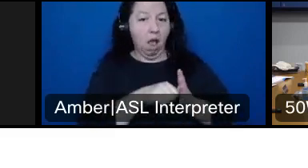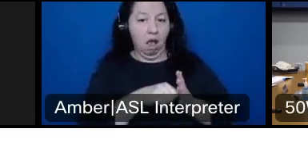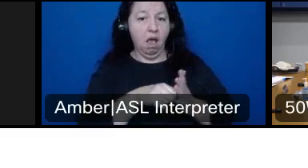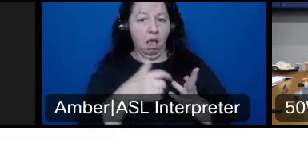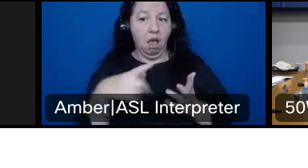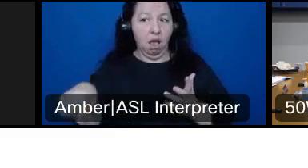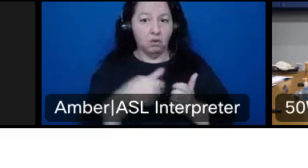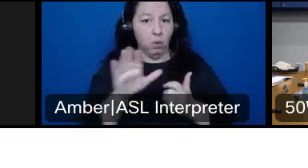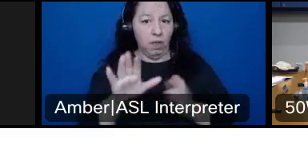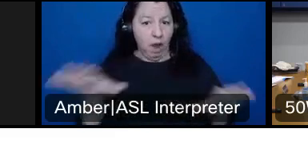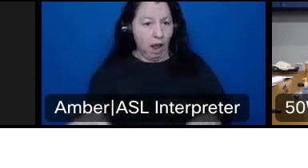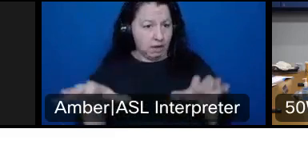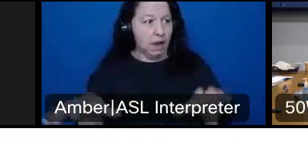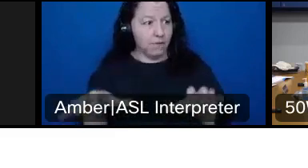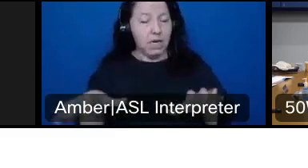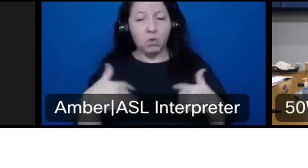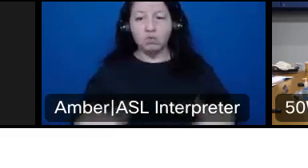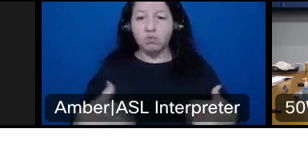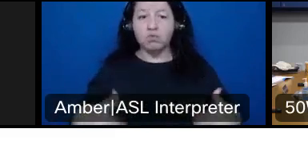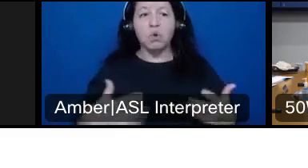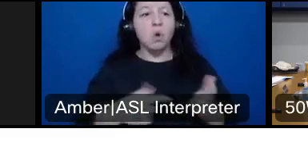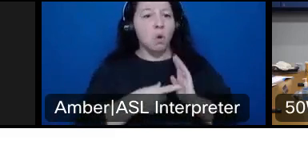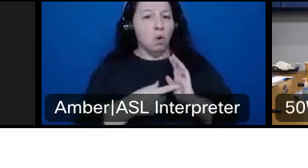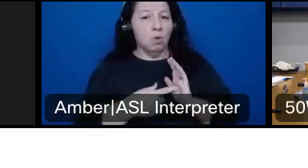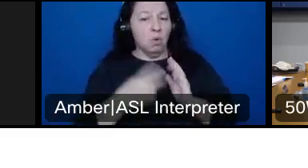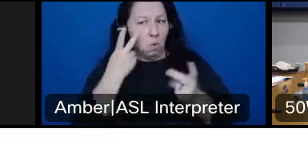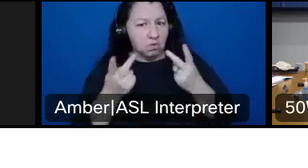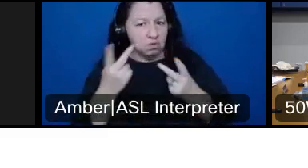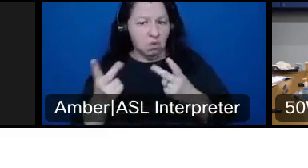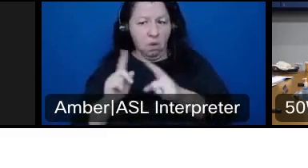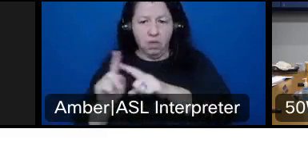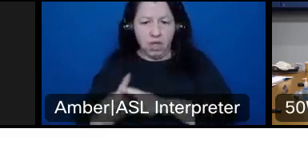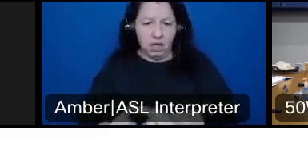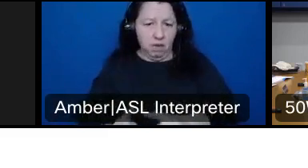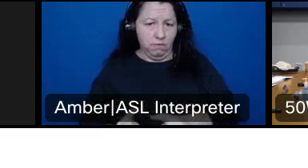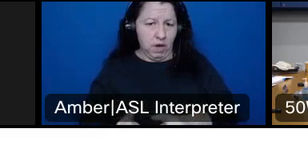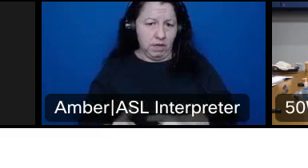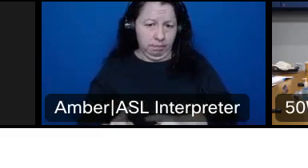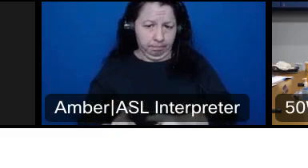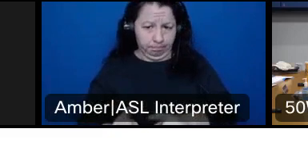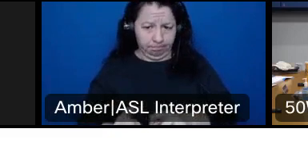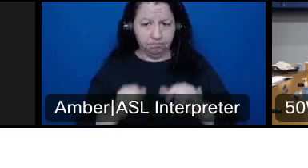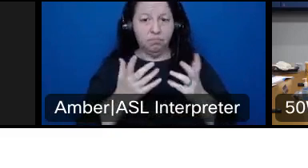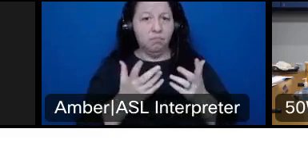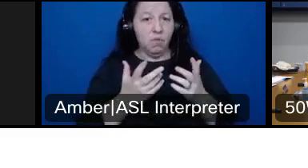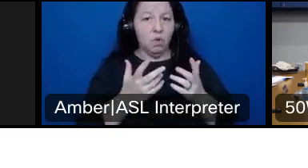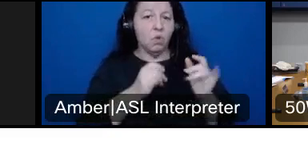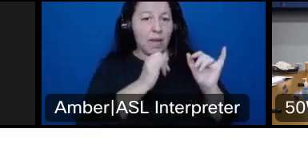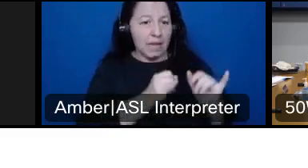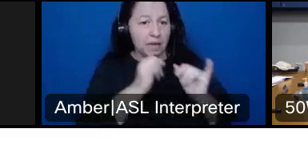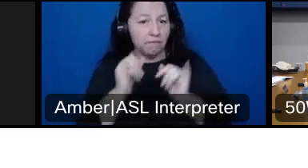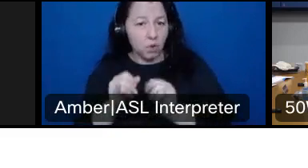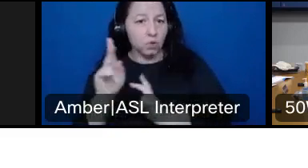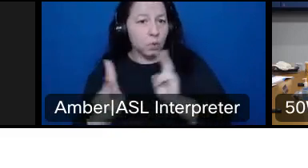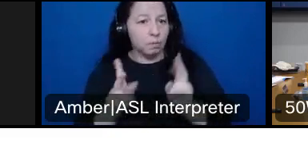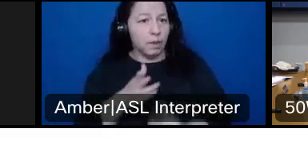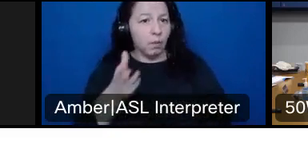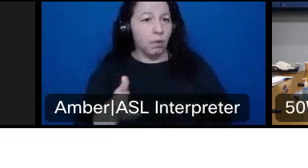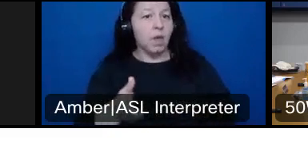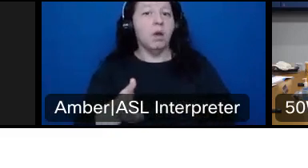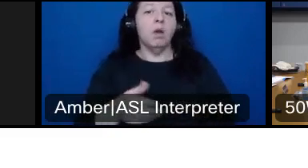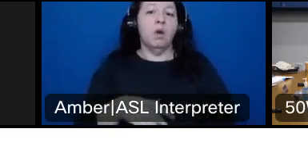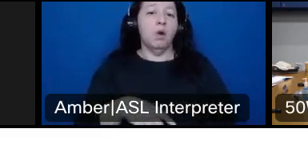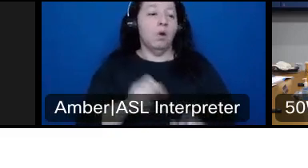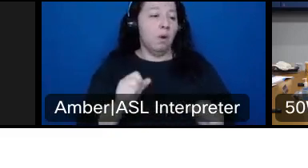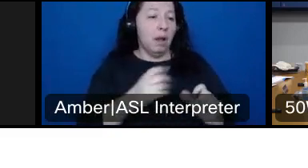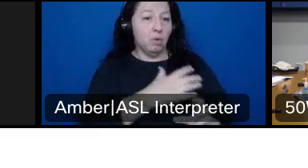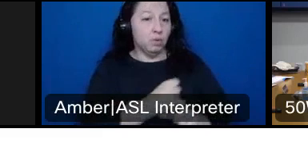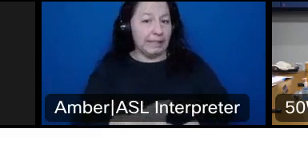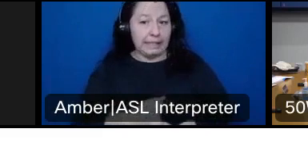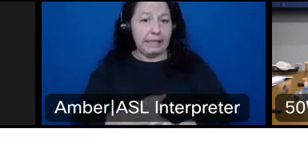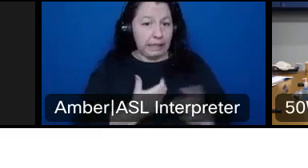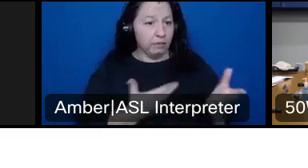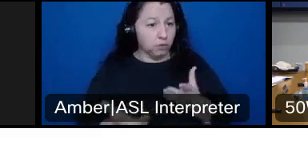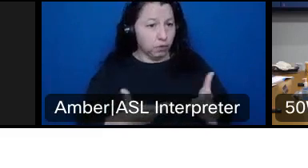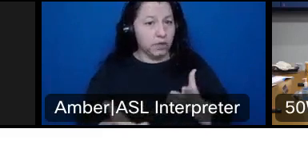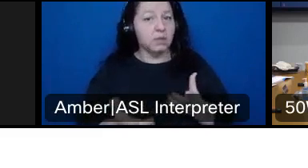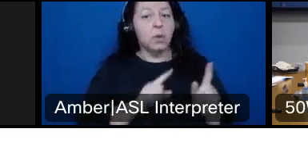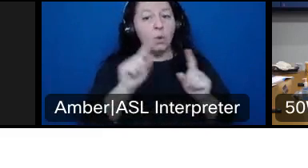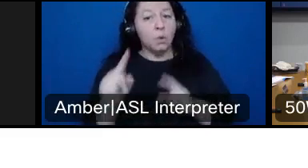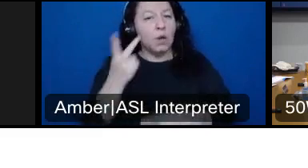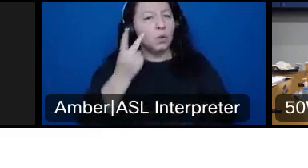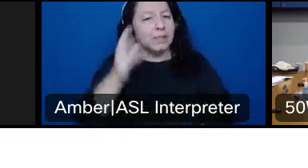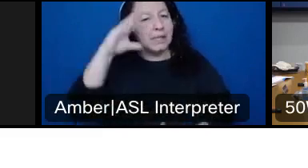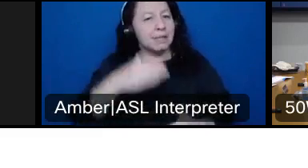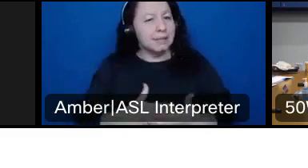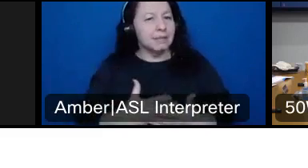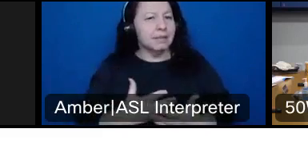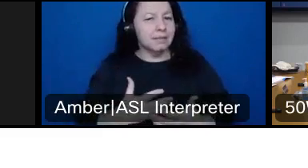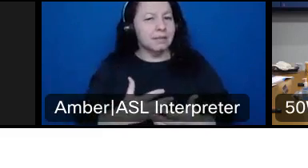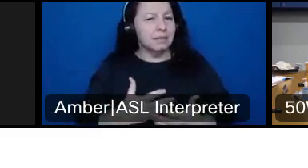Um, uh, we saw how the different, um, kind of individuals that are there, um, are able to get the services they need we visit the, some of the, um, offices are providing services for,